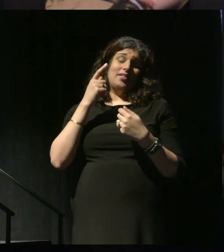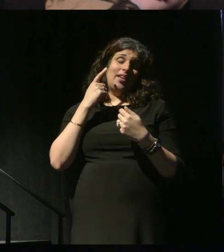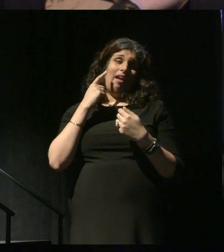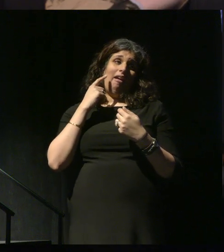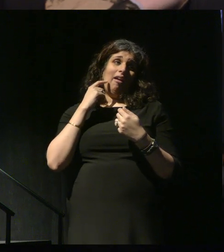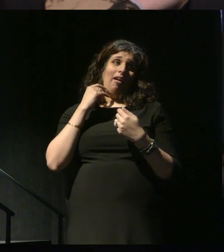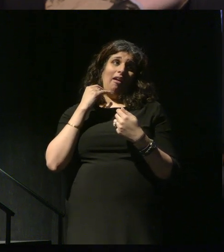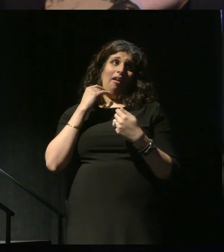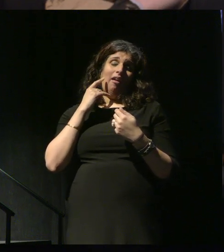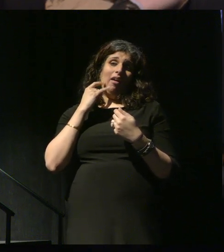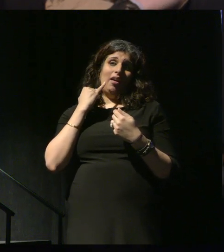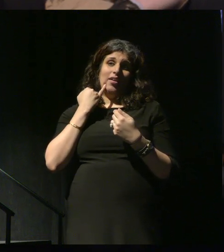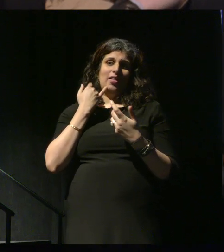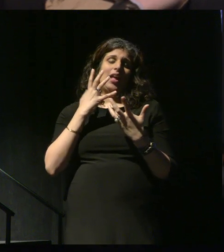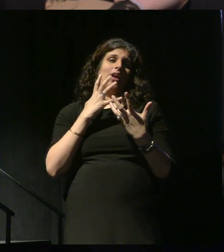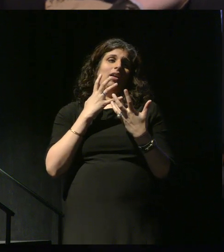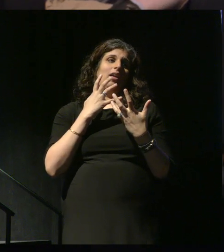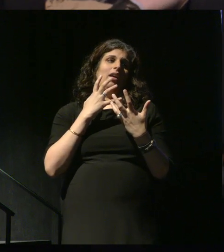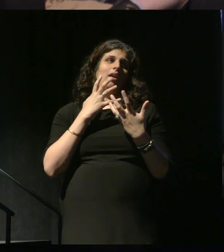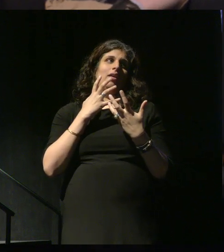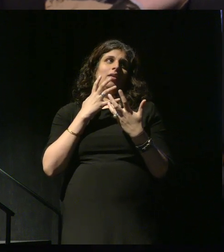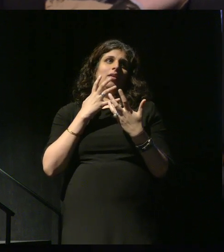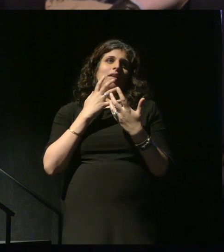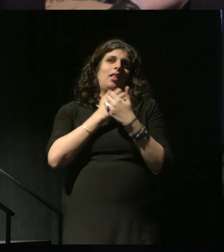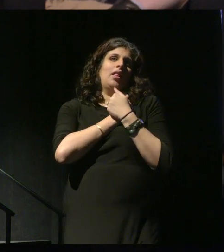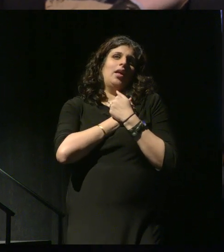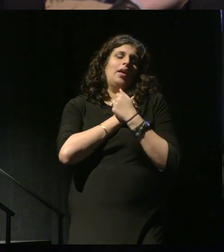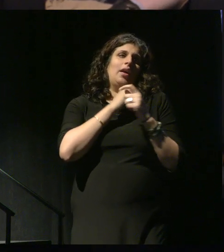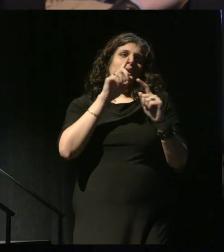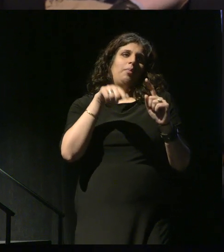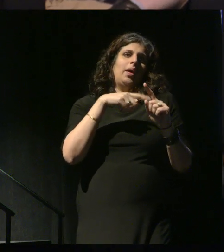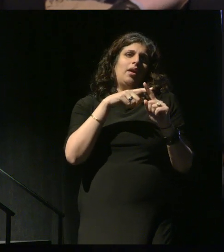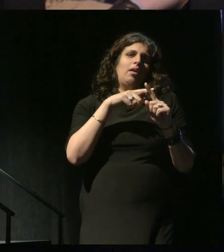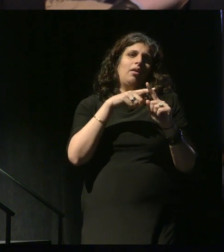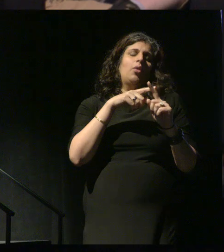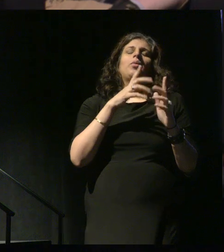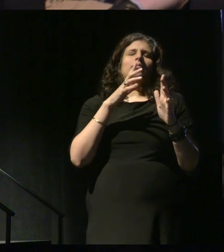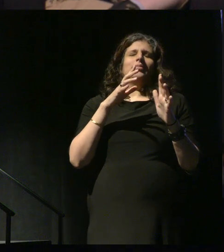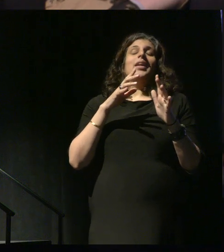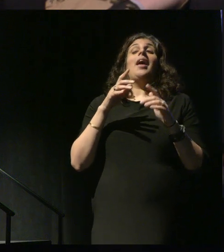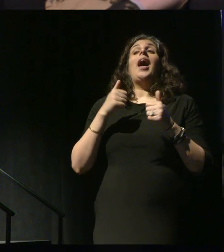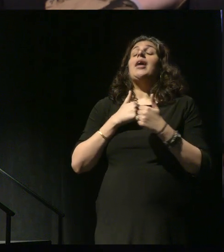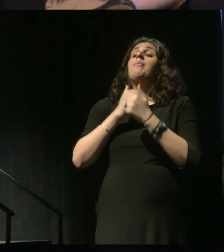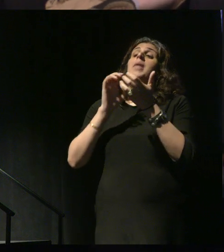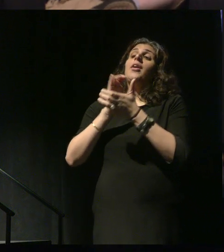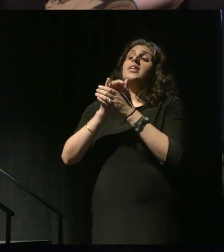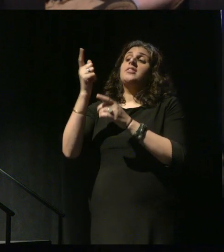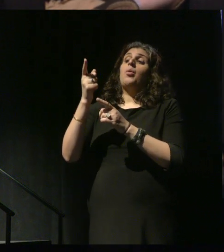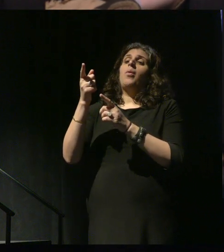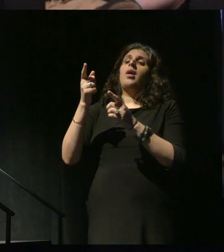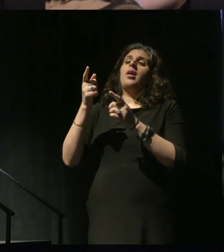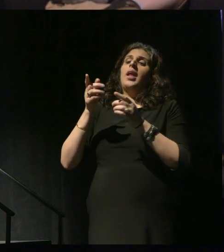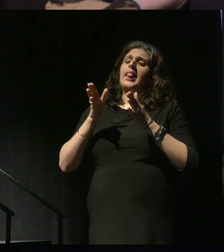you know like very lovingly about my exes, who allows me to be myself, you know, like who doesn't make me feel like